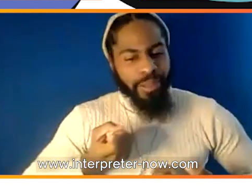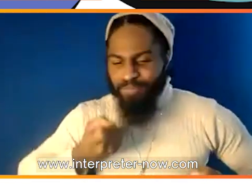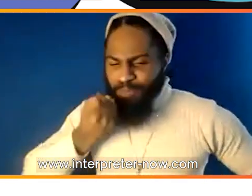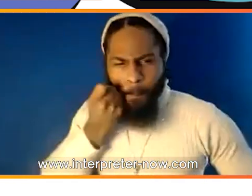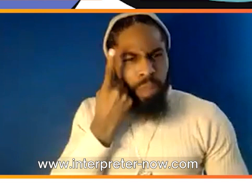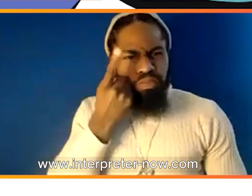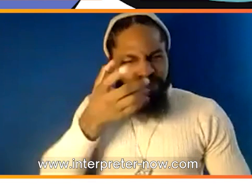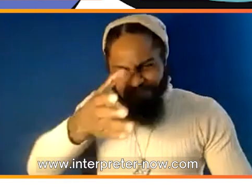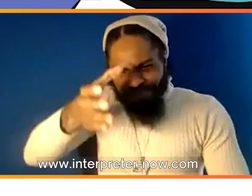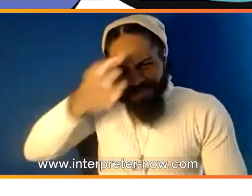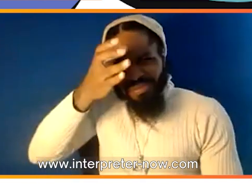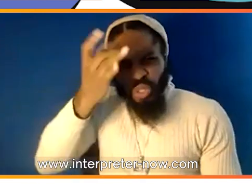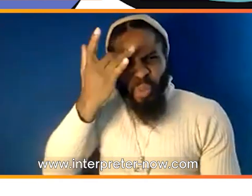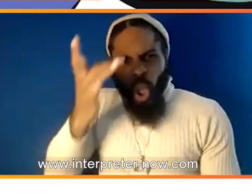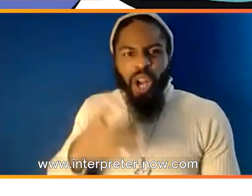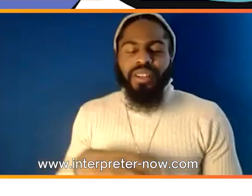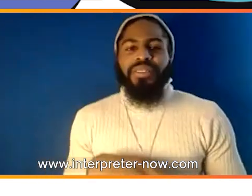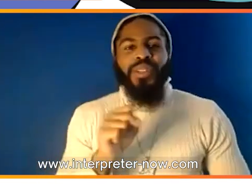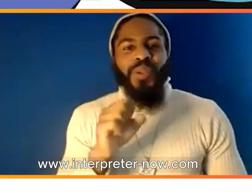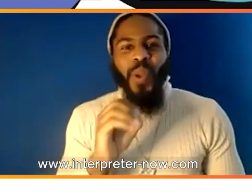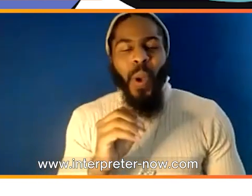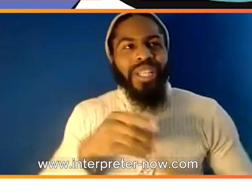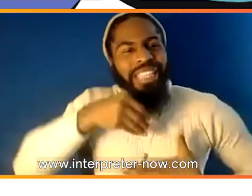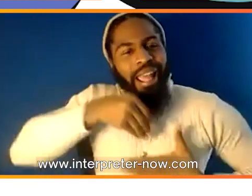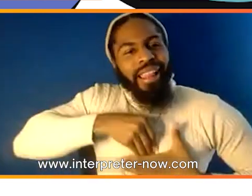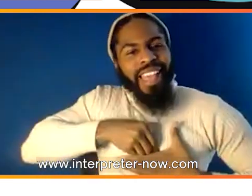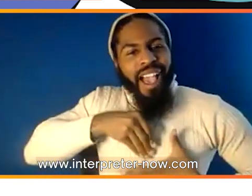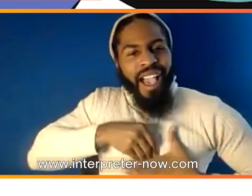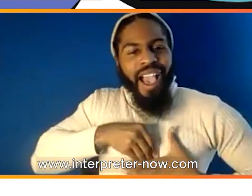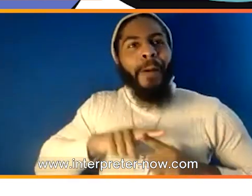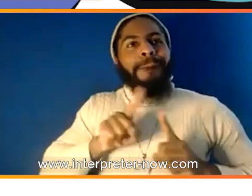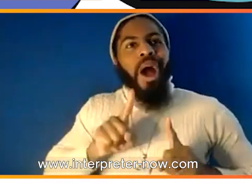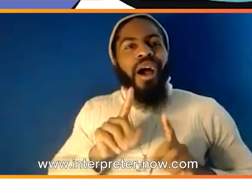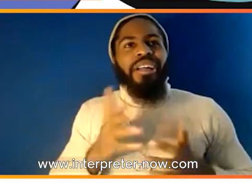But on the flip side of the coin, yeah. It's reading a lot of articles. It's going to conferences.